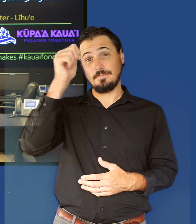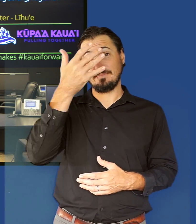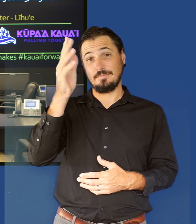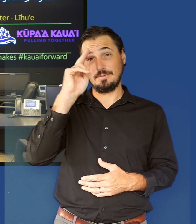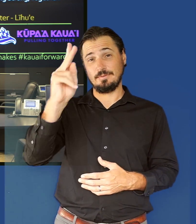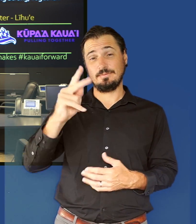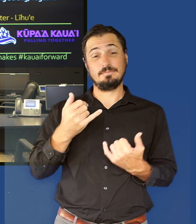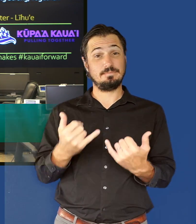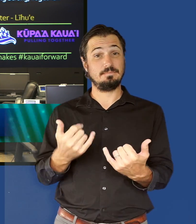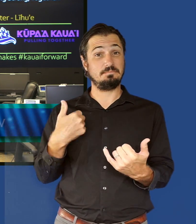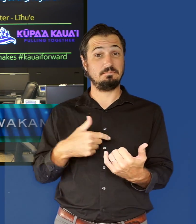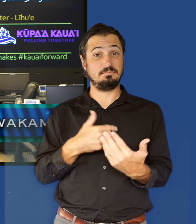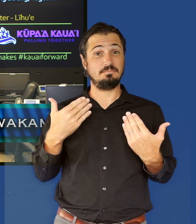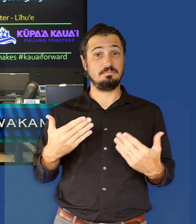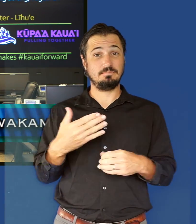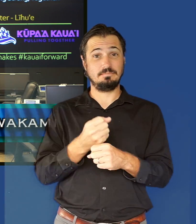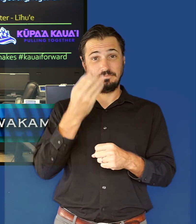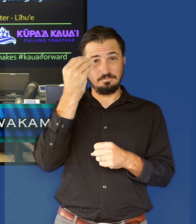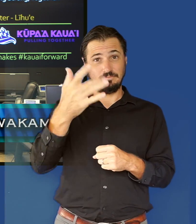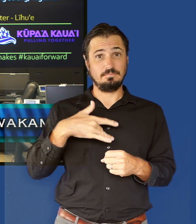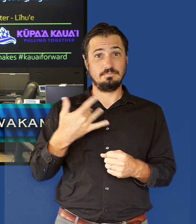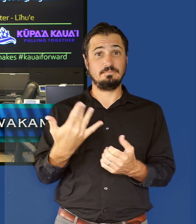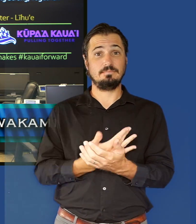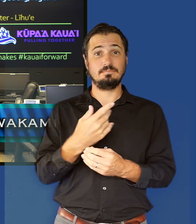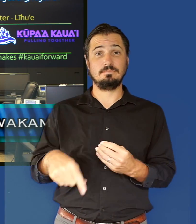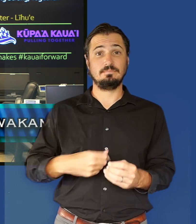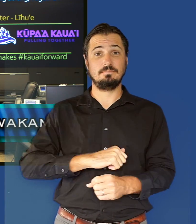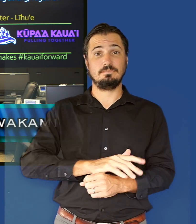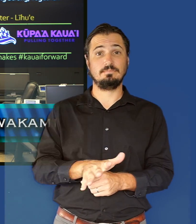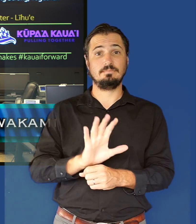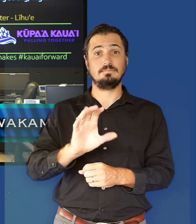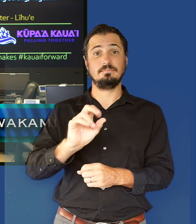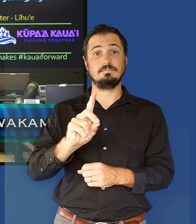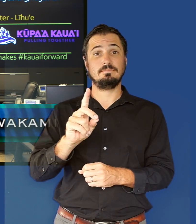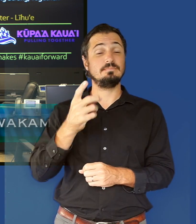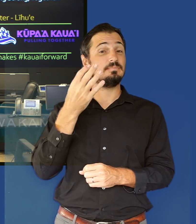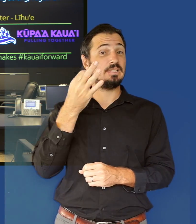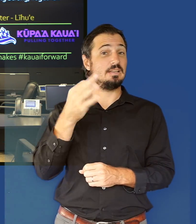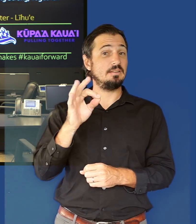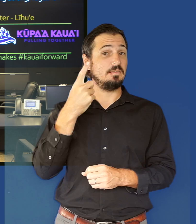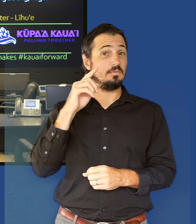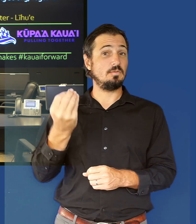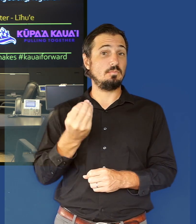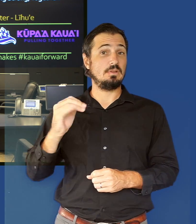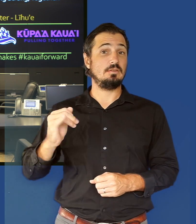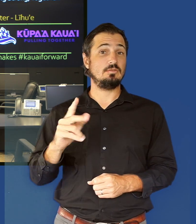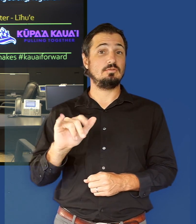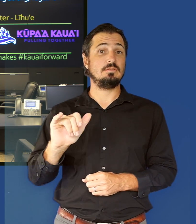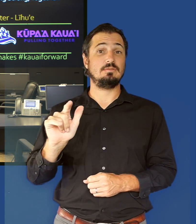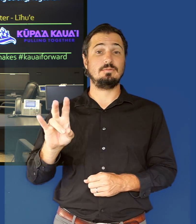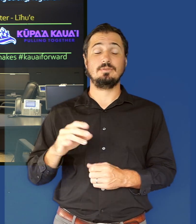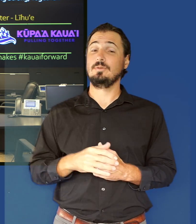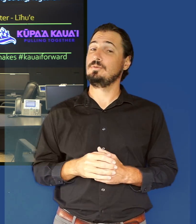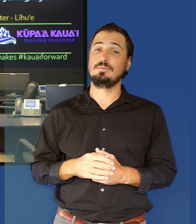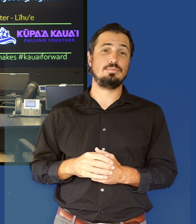Aloha Kaua‘i. Here is our daily COVID-19 briefing from Team Kaua‘i for Monday, July 27